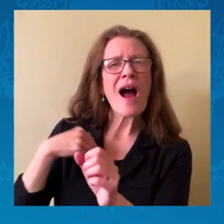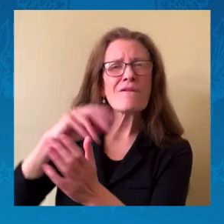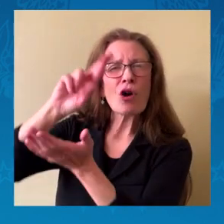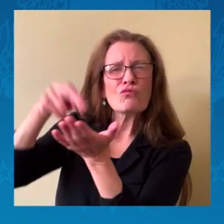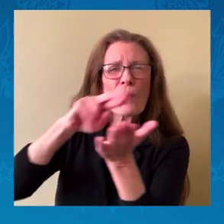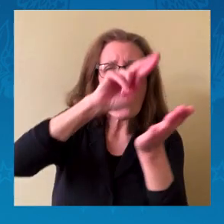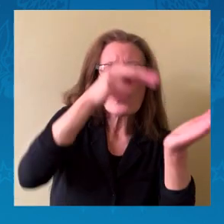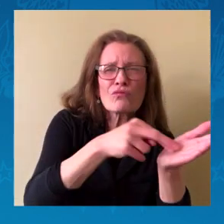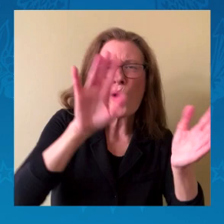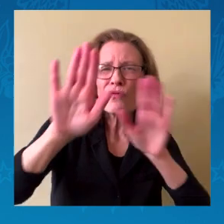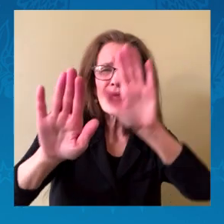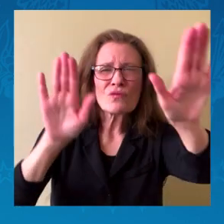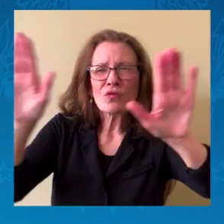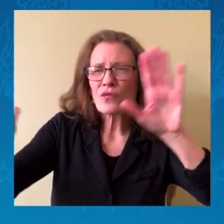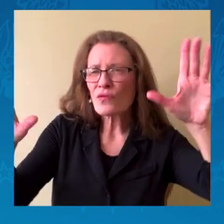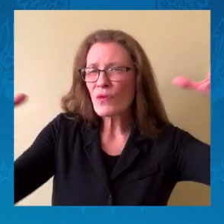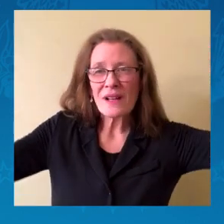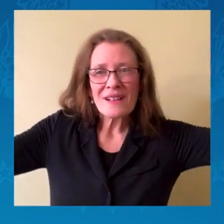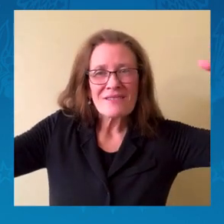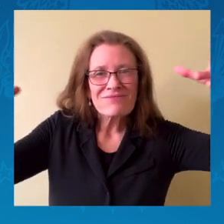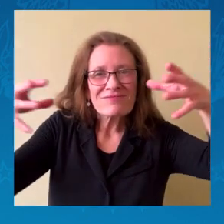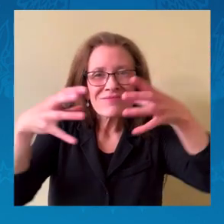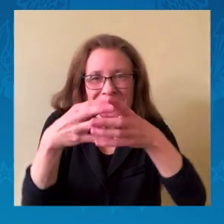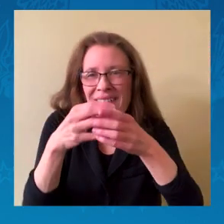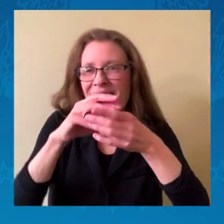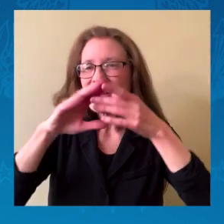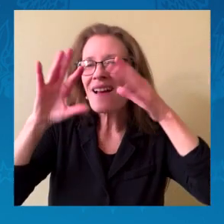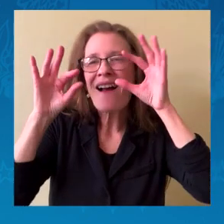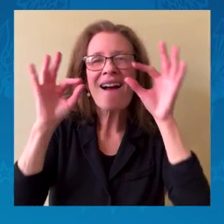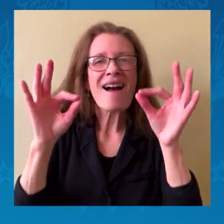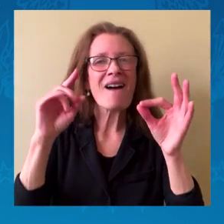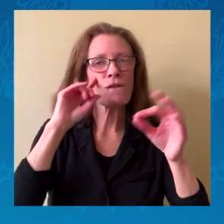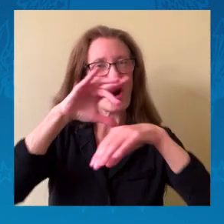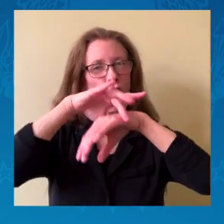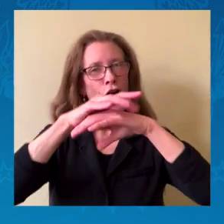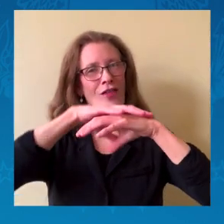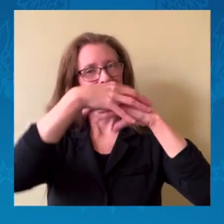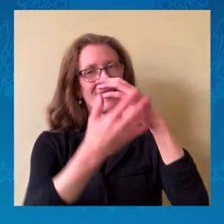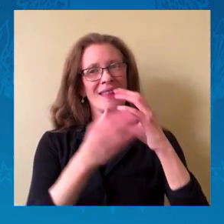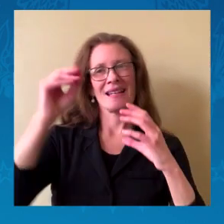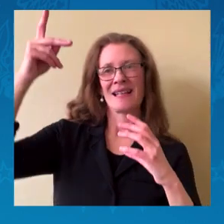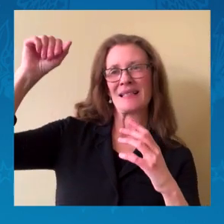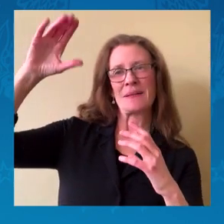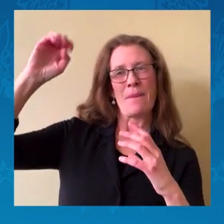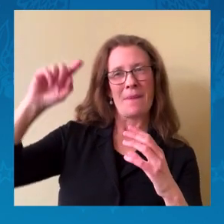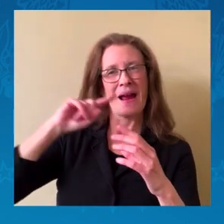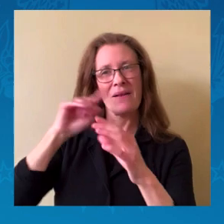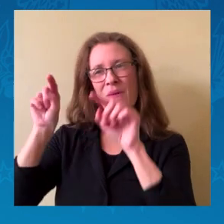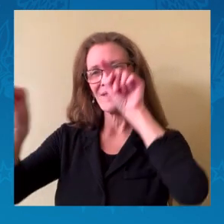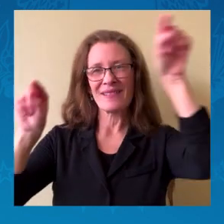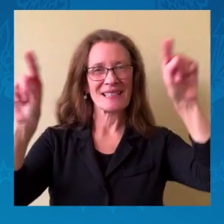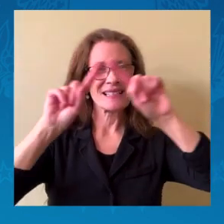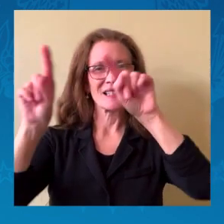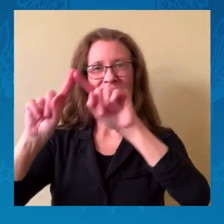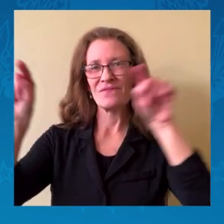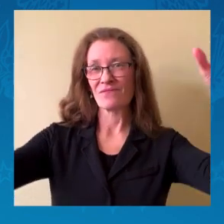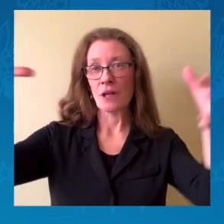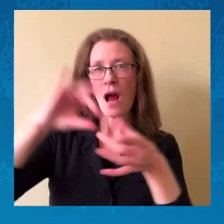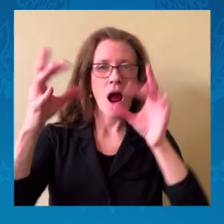On the issue of civil space meeting space. In the civilian sector that is about the Department of State